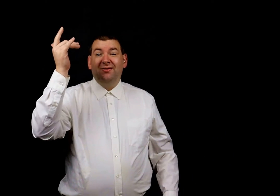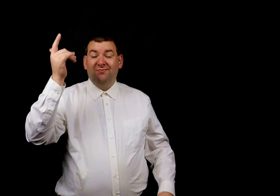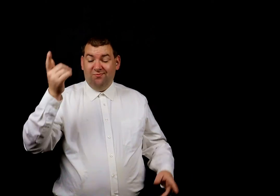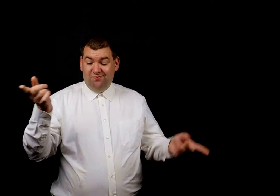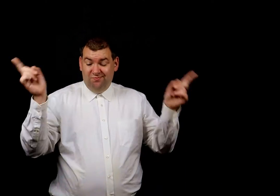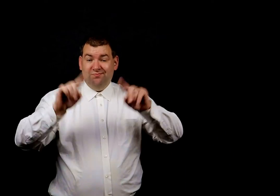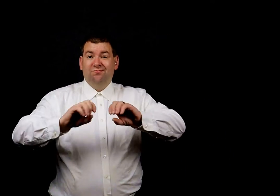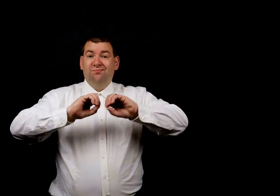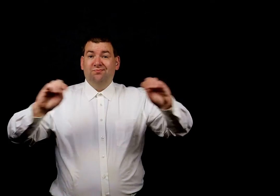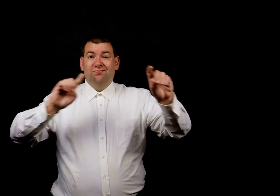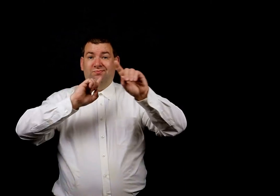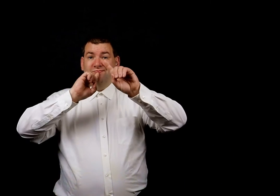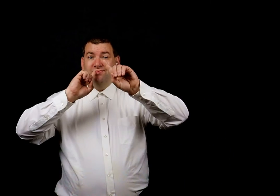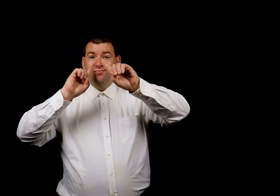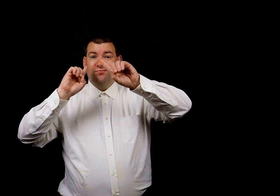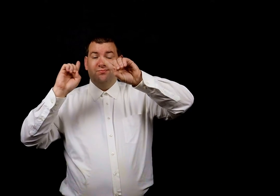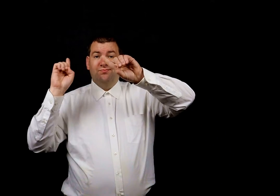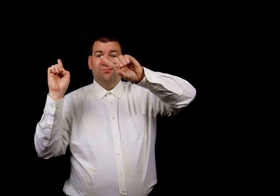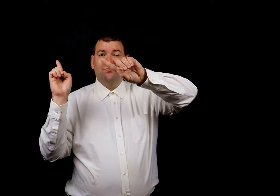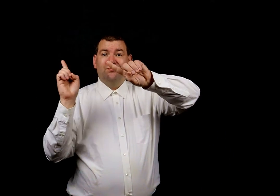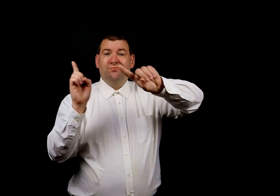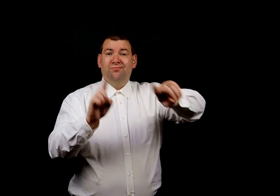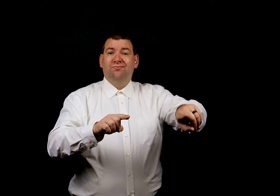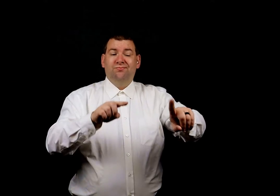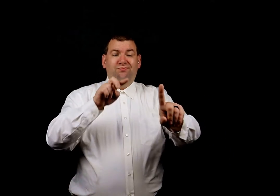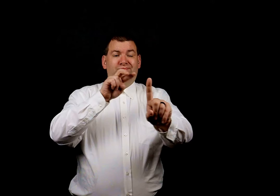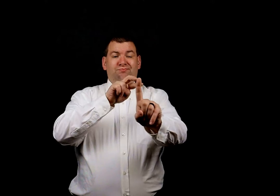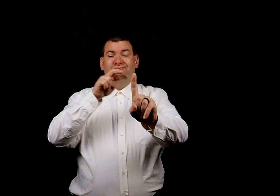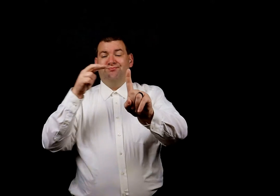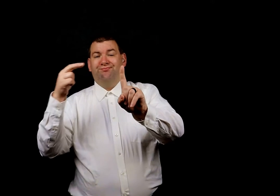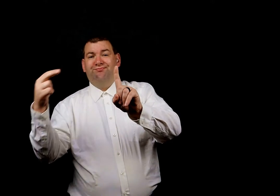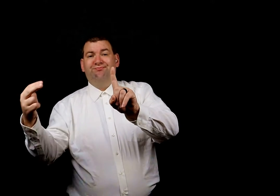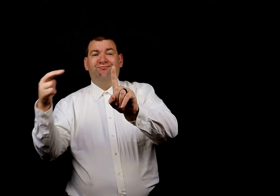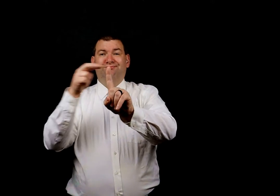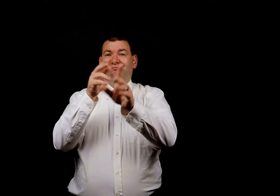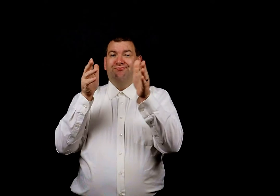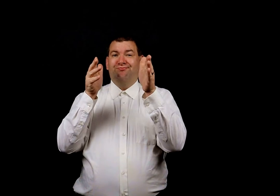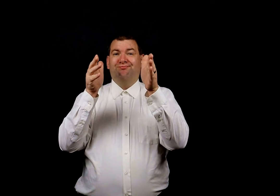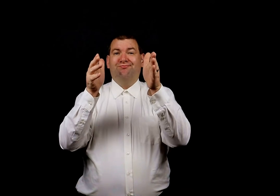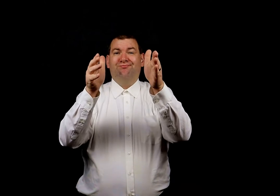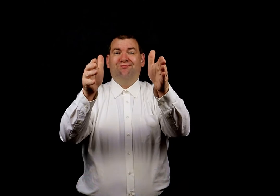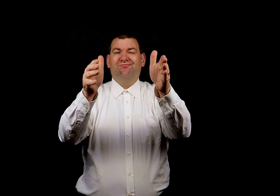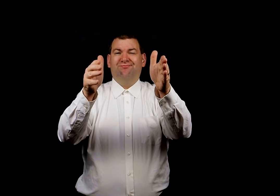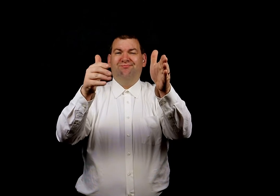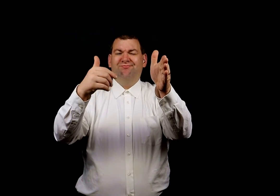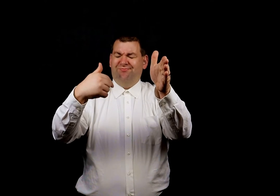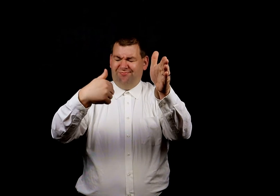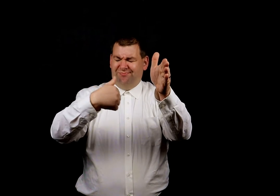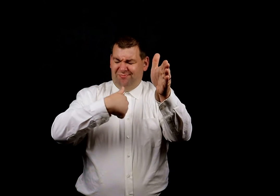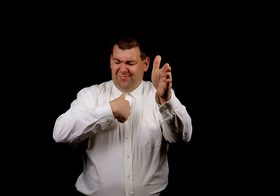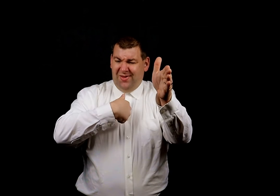because even when no answers are in view